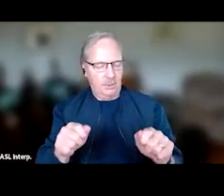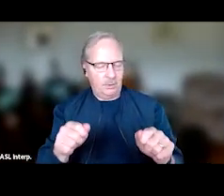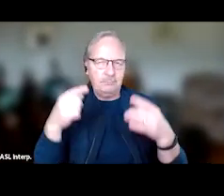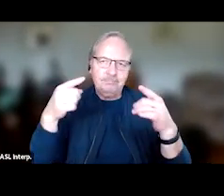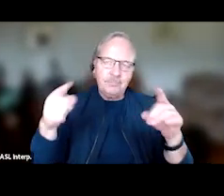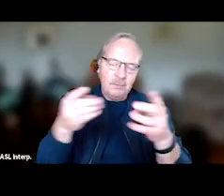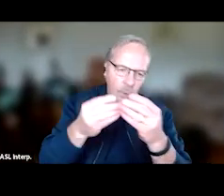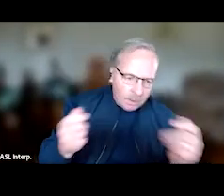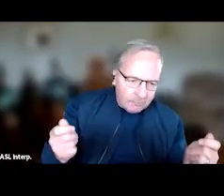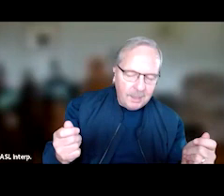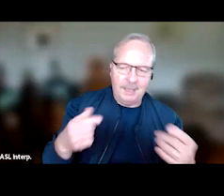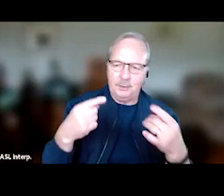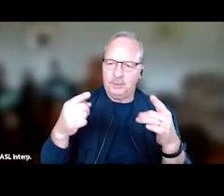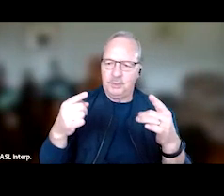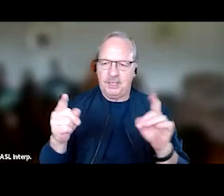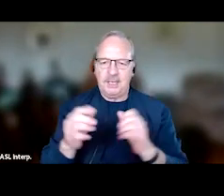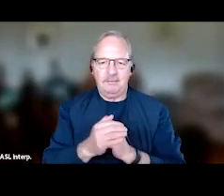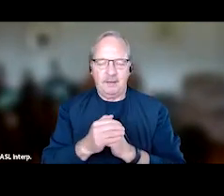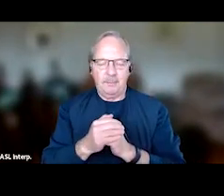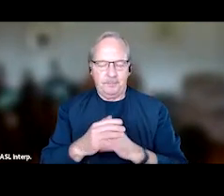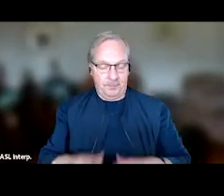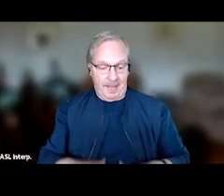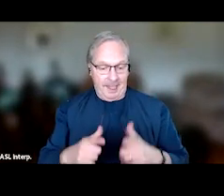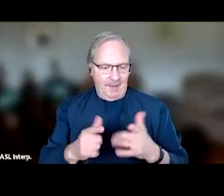to achieve a life that is not rooted